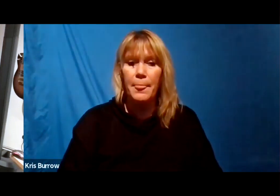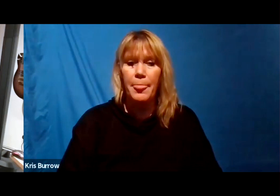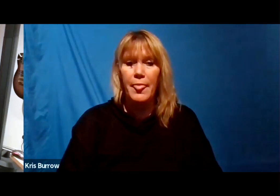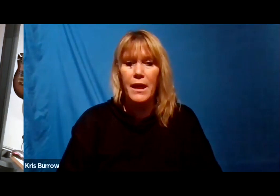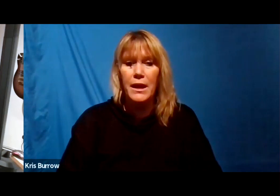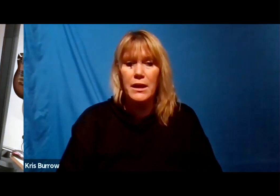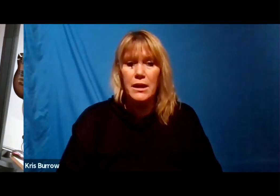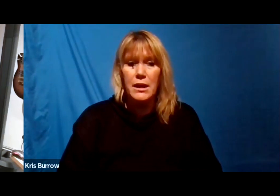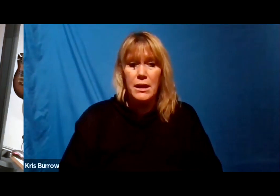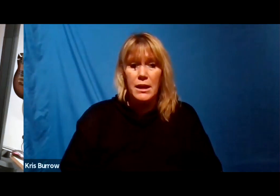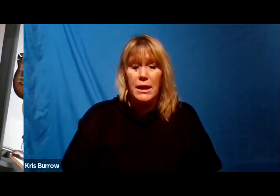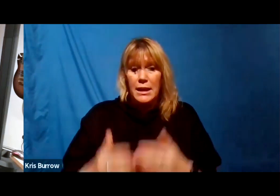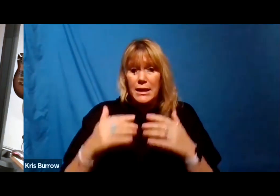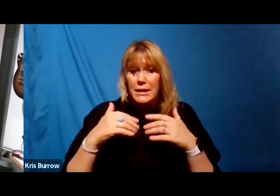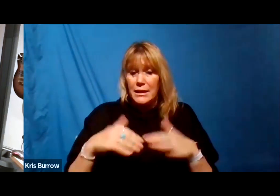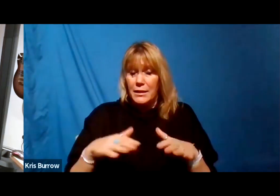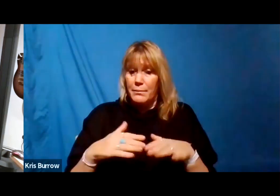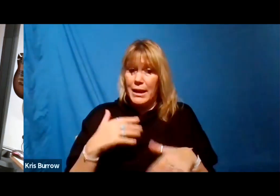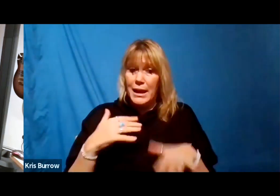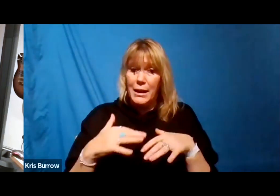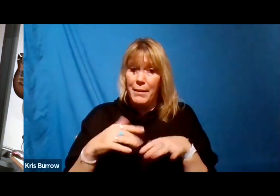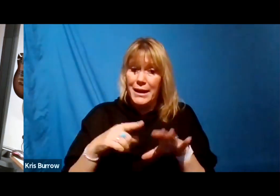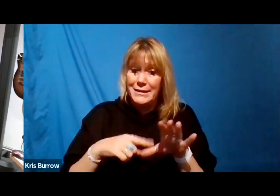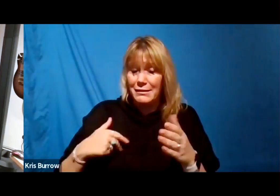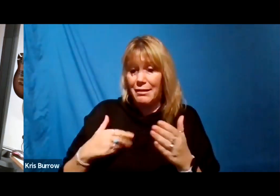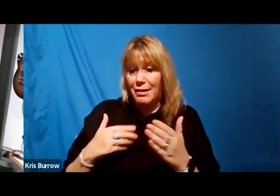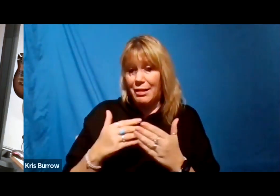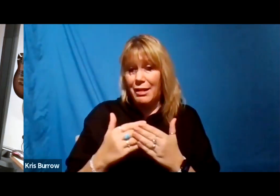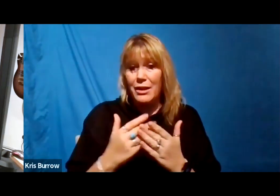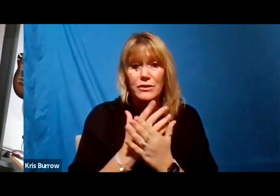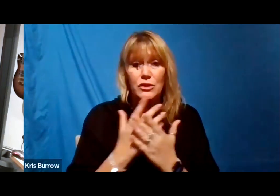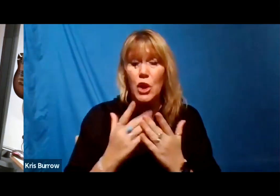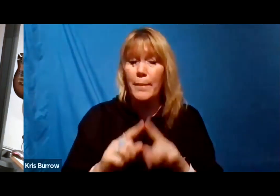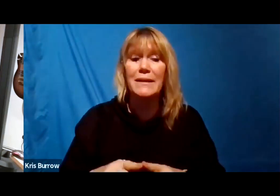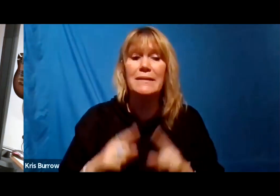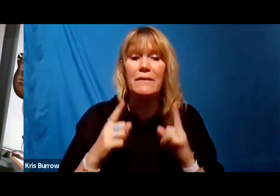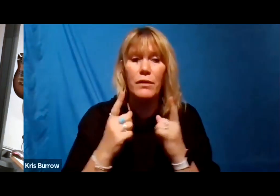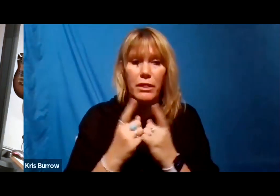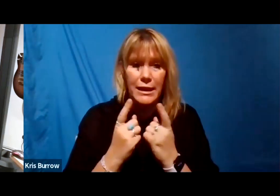been an amazing year all around, so many fantastic things going on, but we wanted